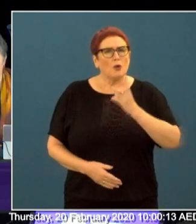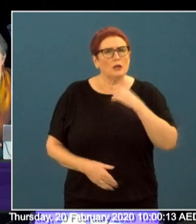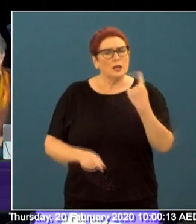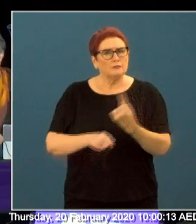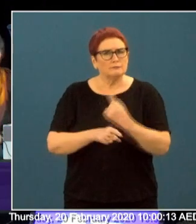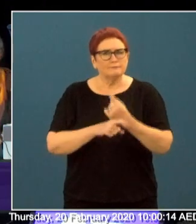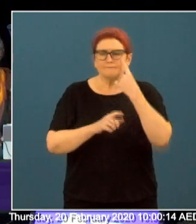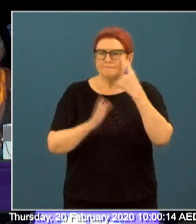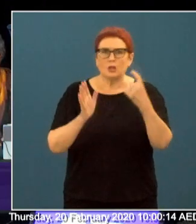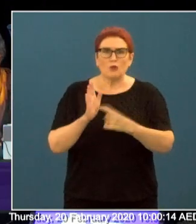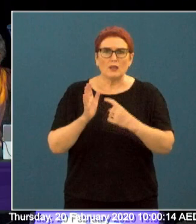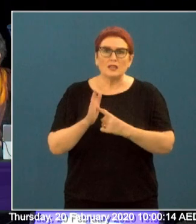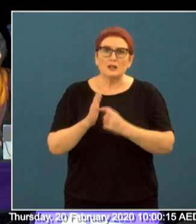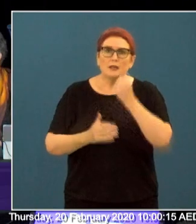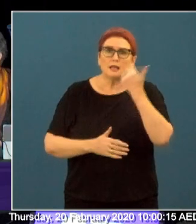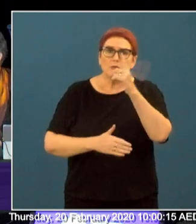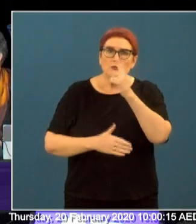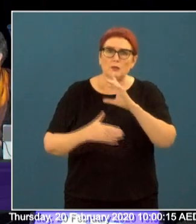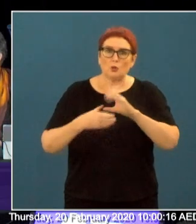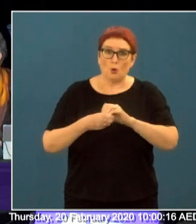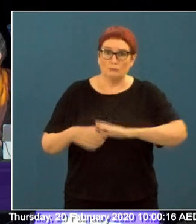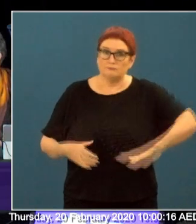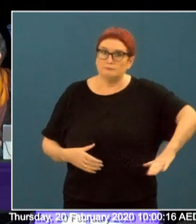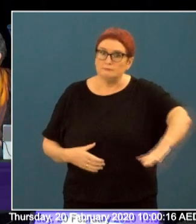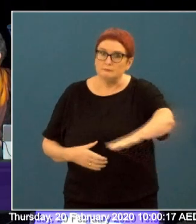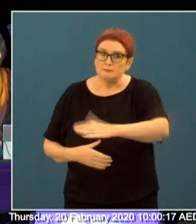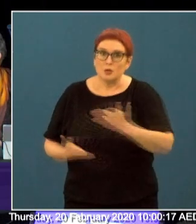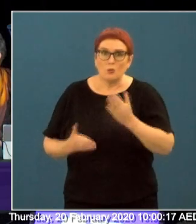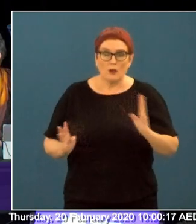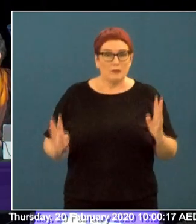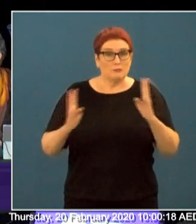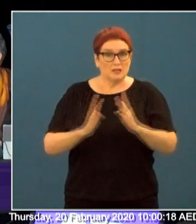to the traditional custodians of the land upon which we are meeting today, the Wann-gal people.